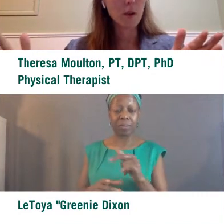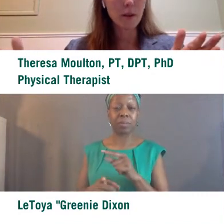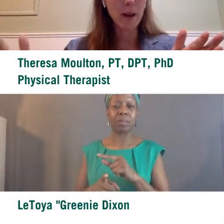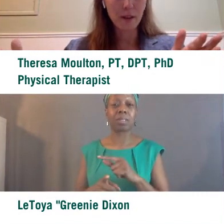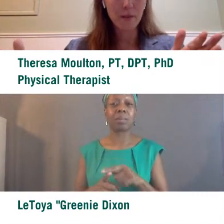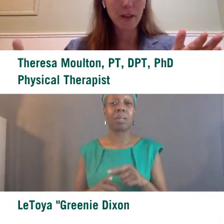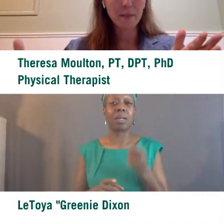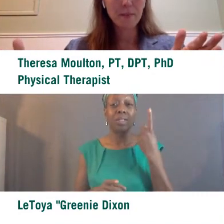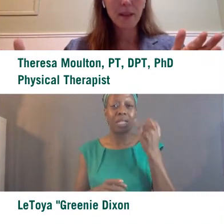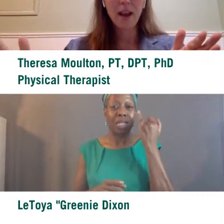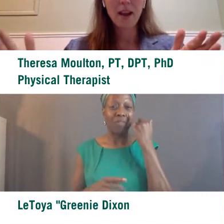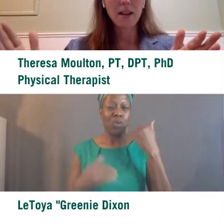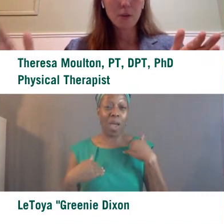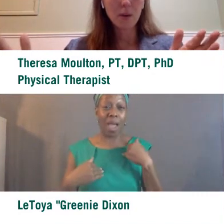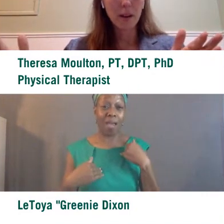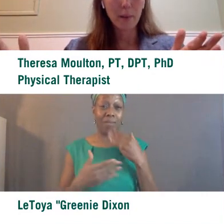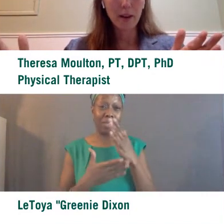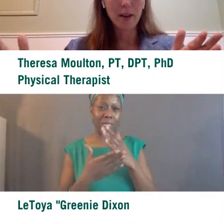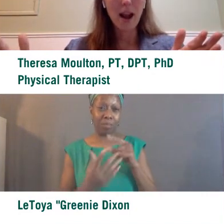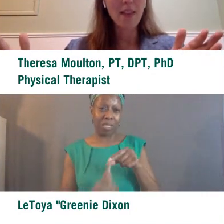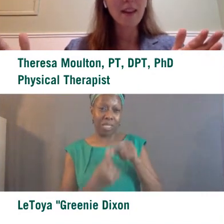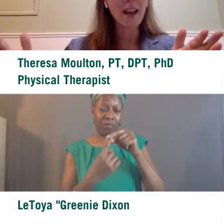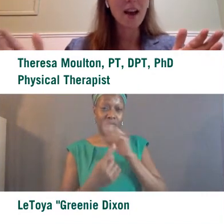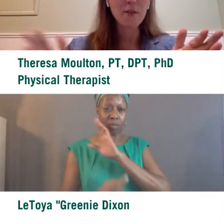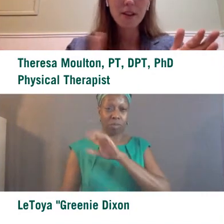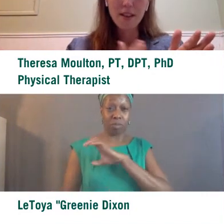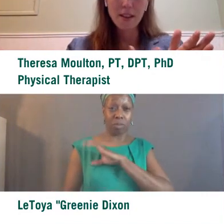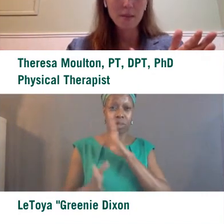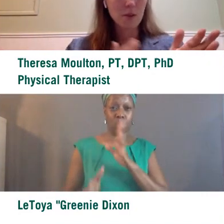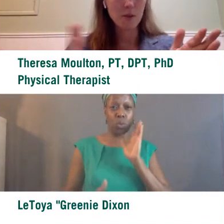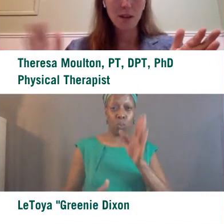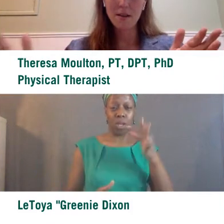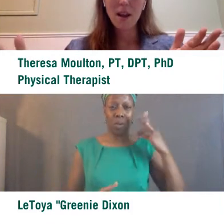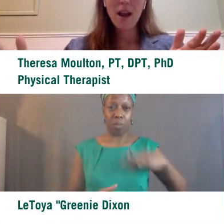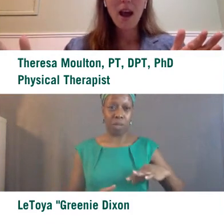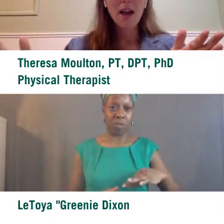you will benefit and you will get better. And then everything in between.